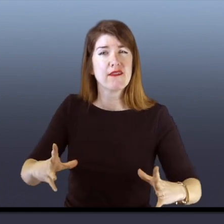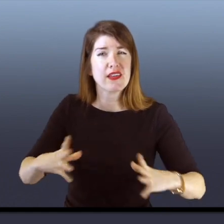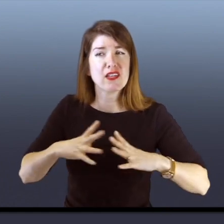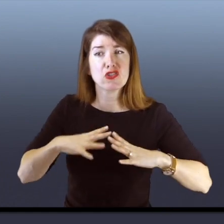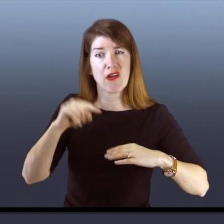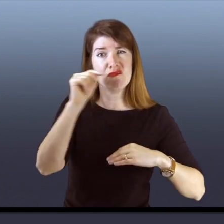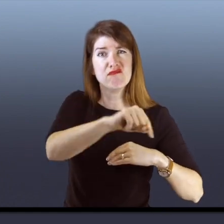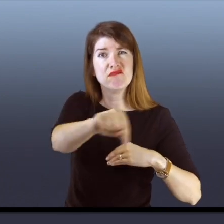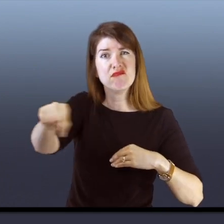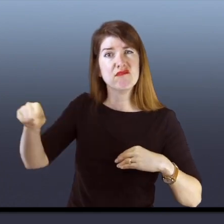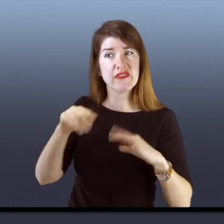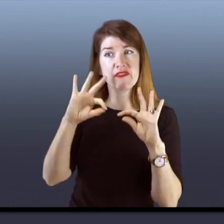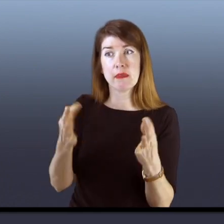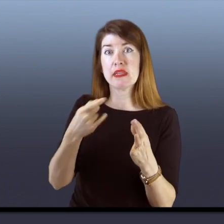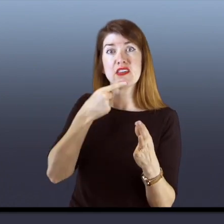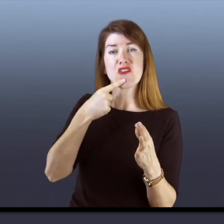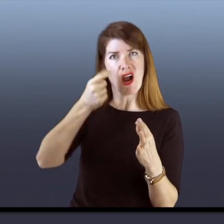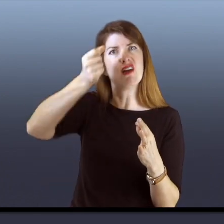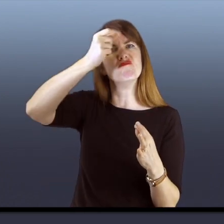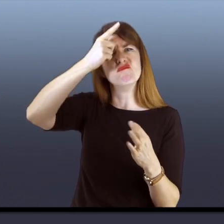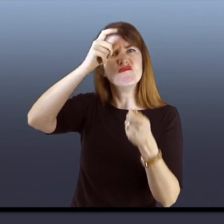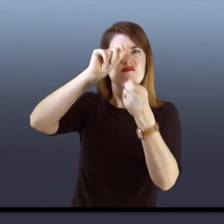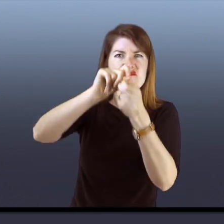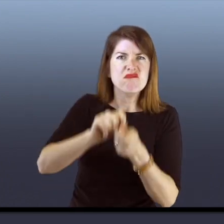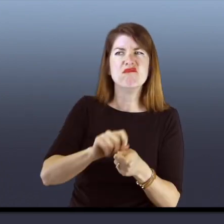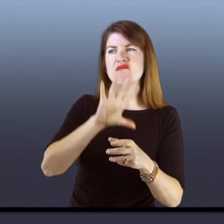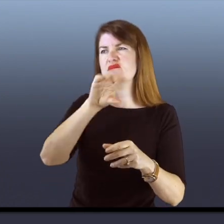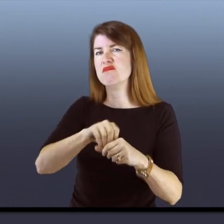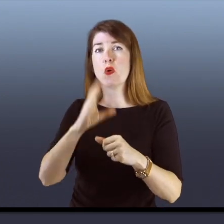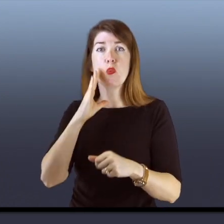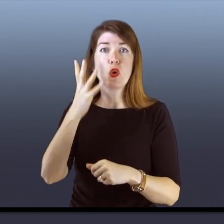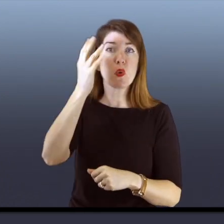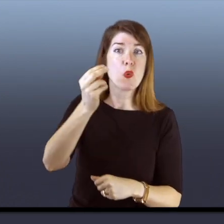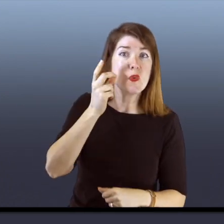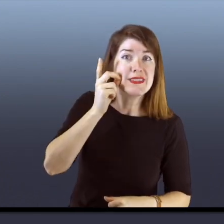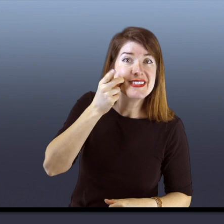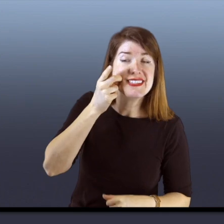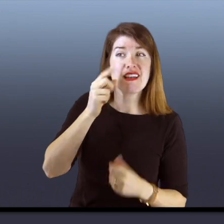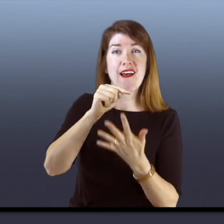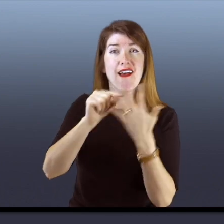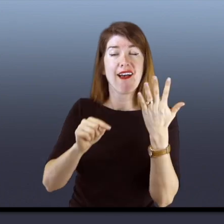to Disney World, but the deaf or hard of hearing child may not have any idea that those things are happening.